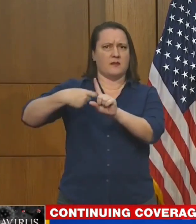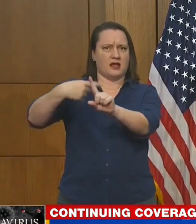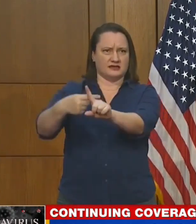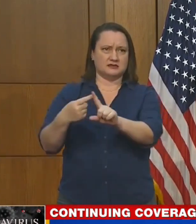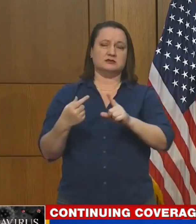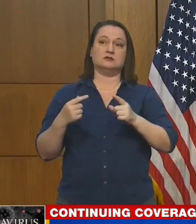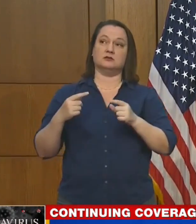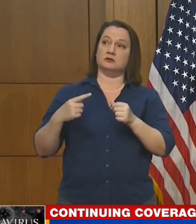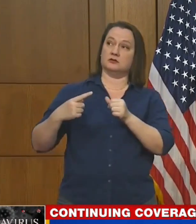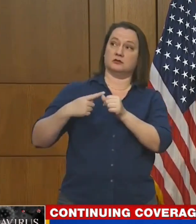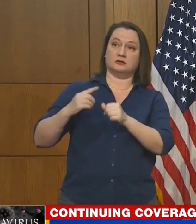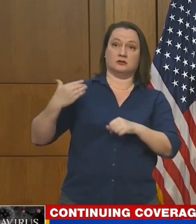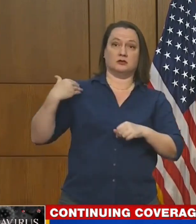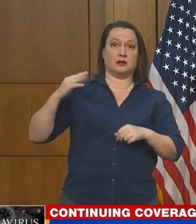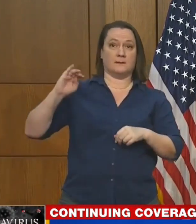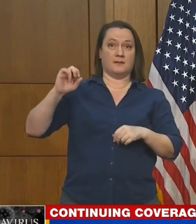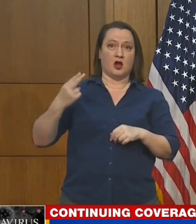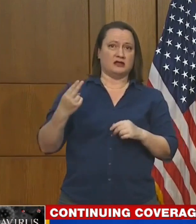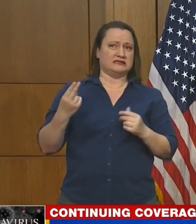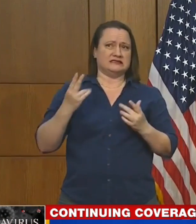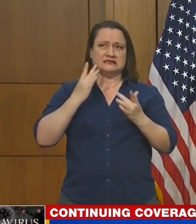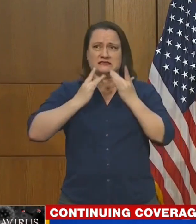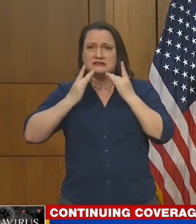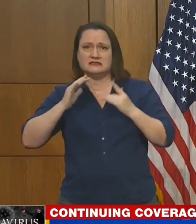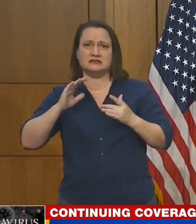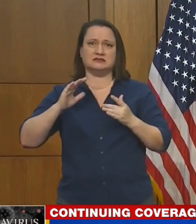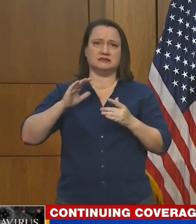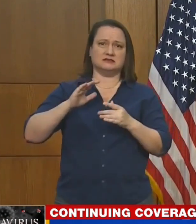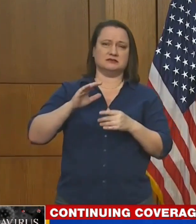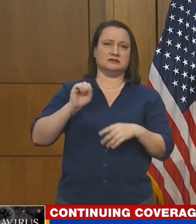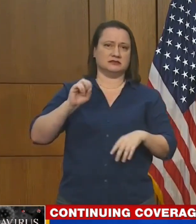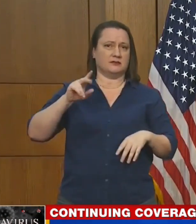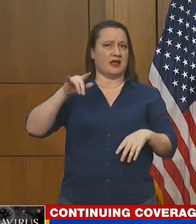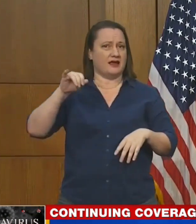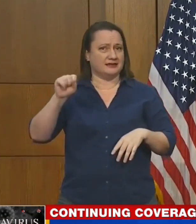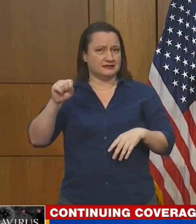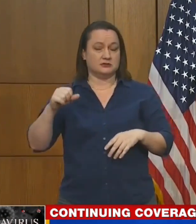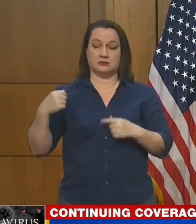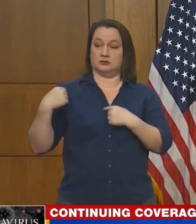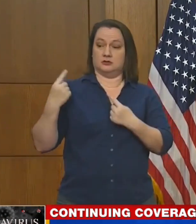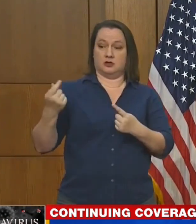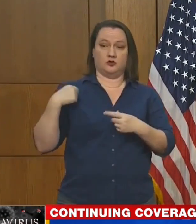OVER A COUPLE FIGURES AS YOU KNOW WE'VE BEEN AT THIS FOR A COUPLE MONTHS AND WE STARTED